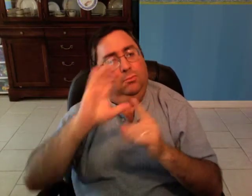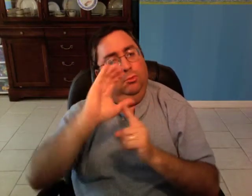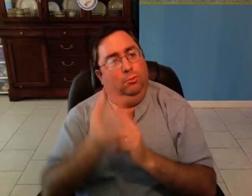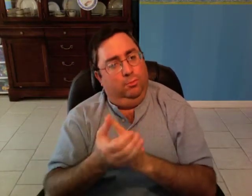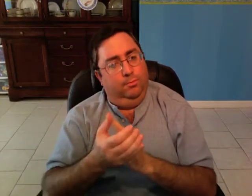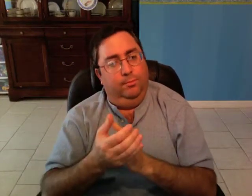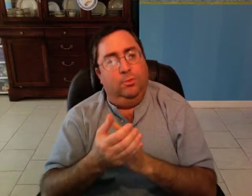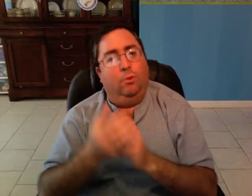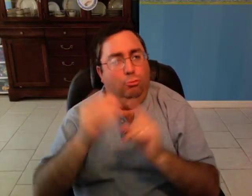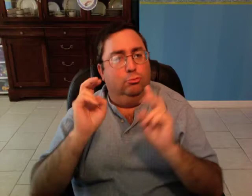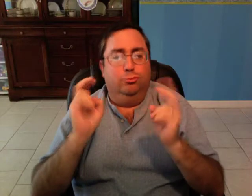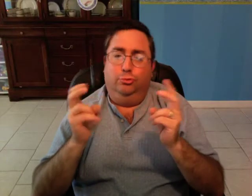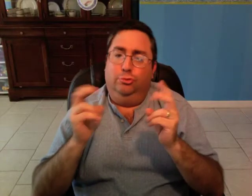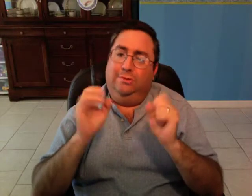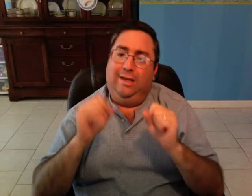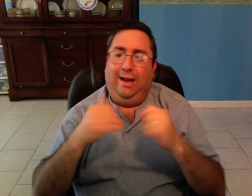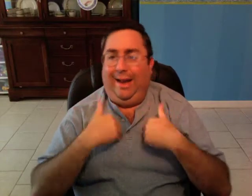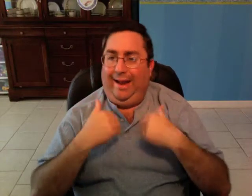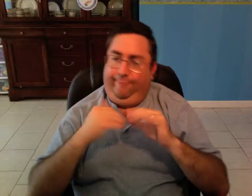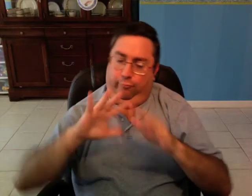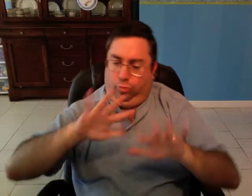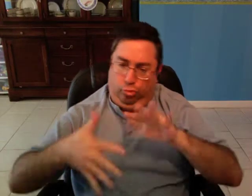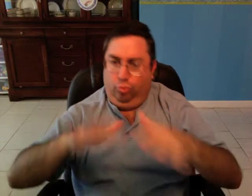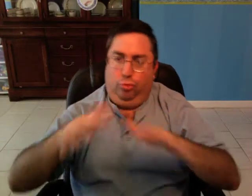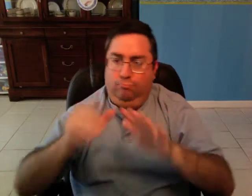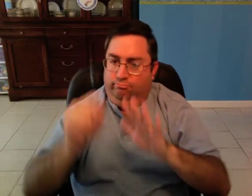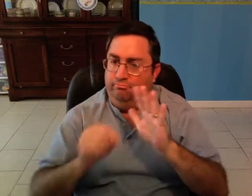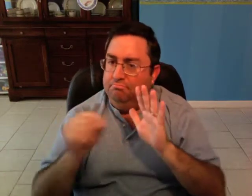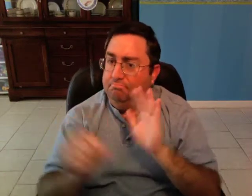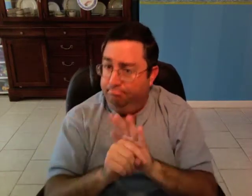cultures can have periods of cultural "turbulence".